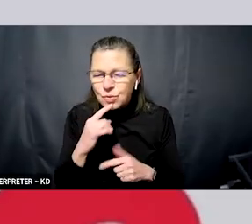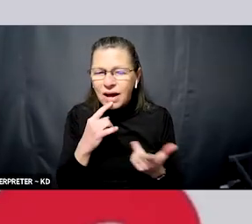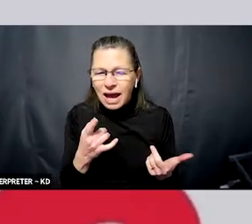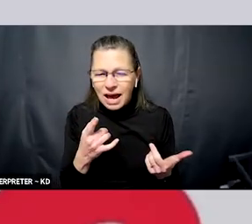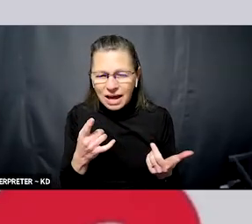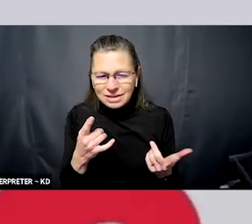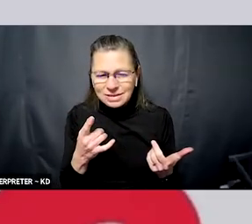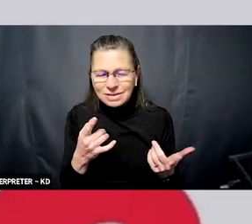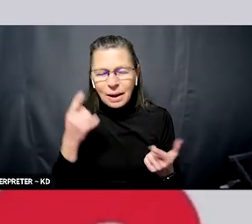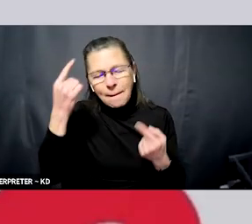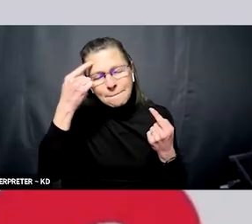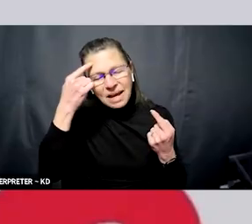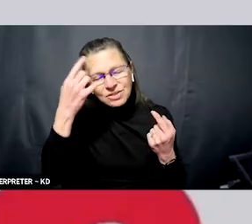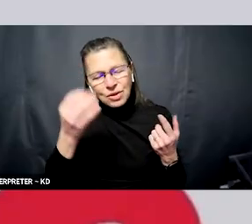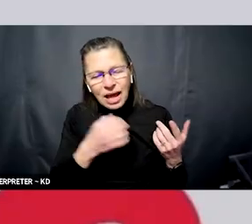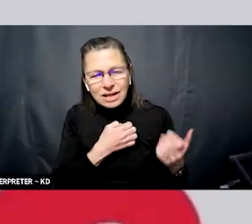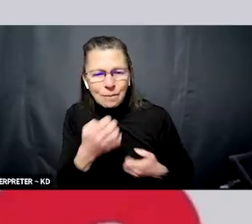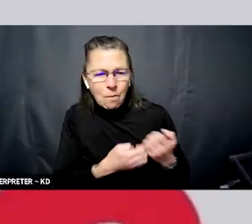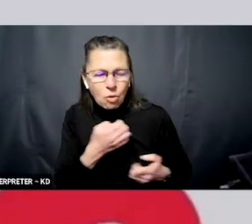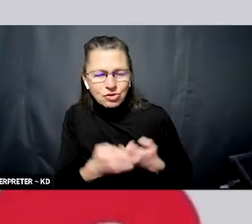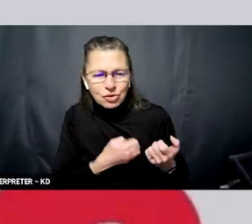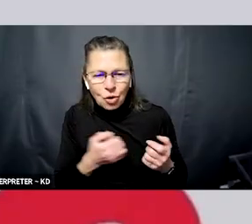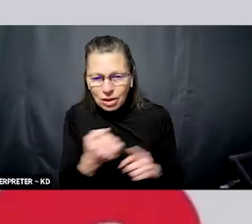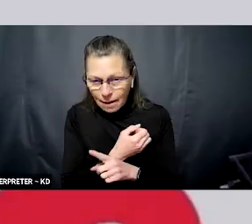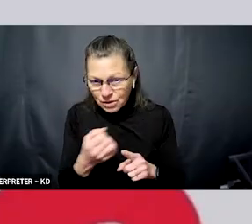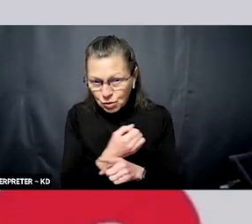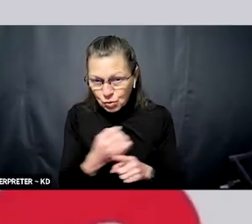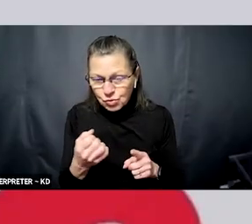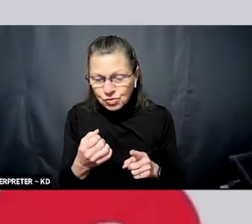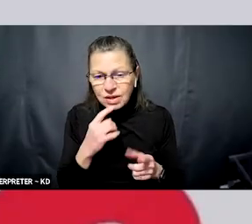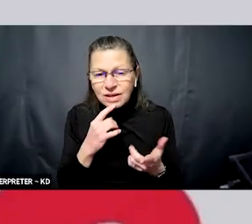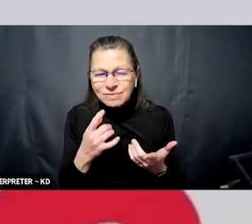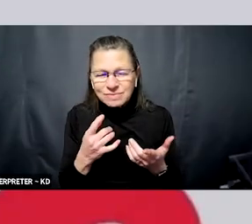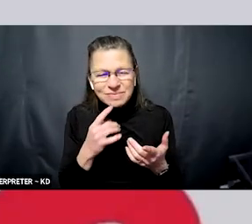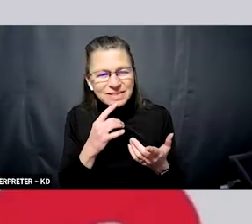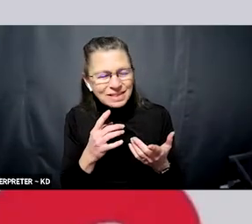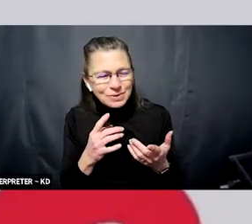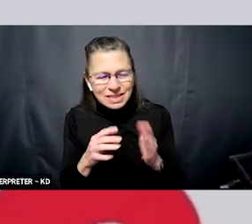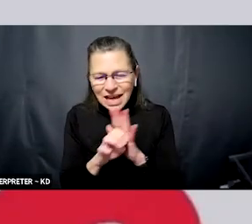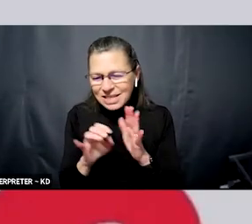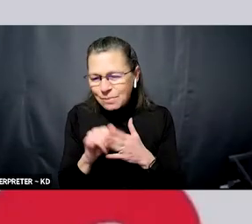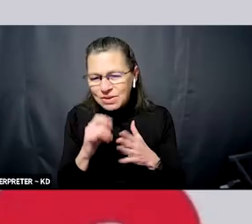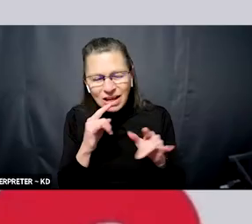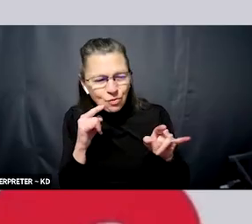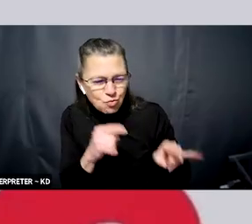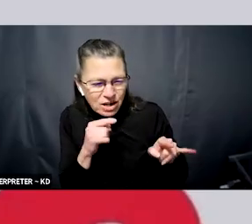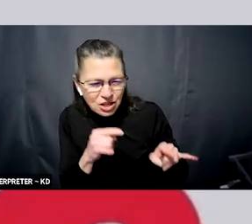mental and emotional abuse, there were examples of people ridiculing you and also calling you